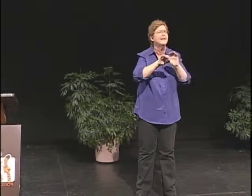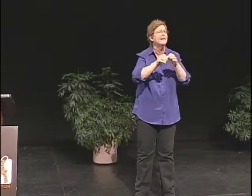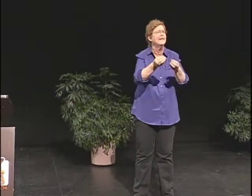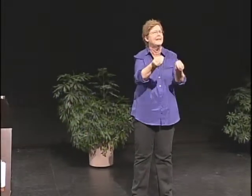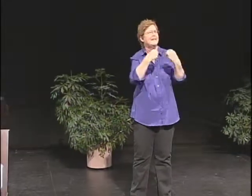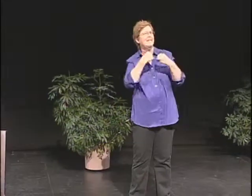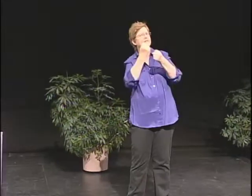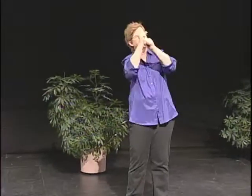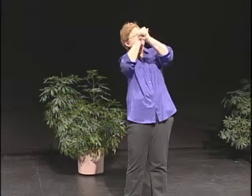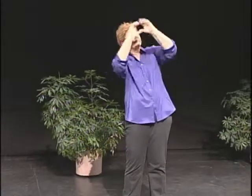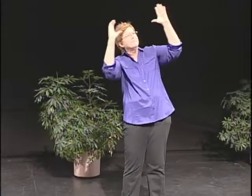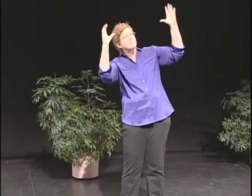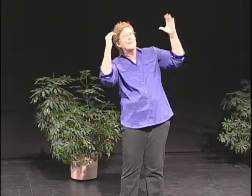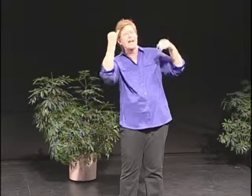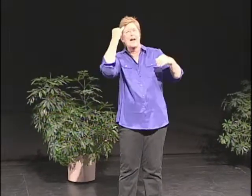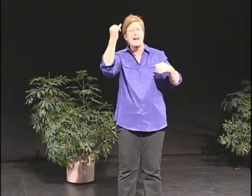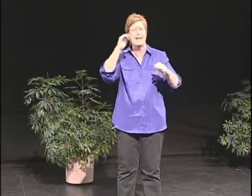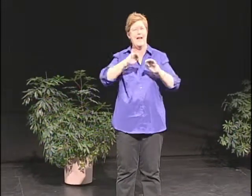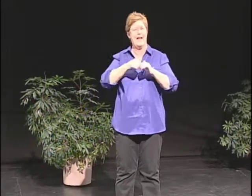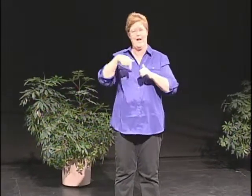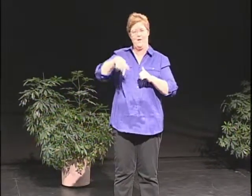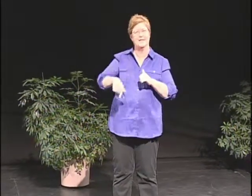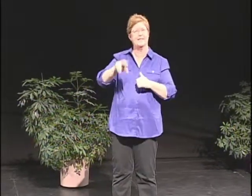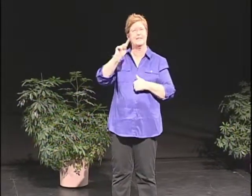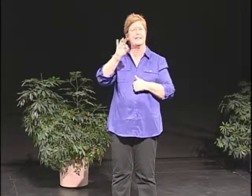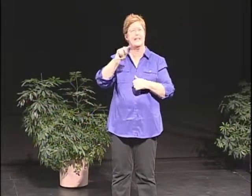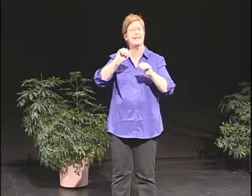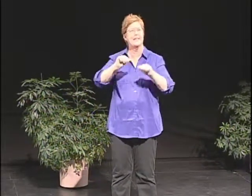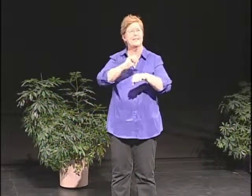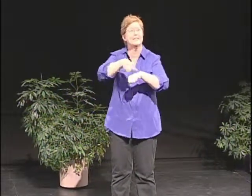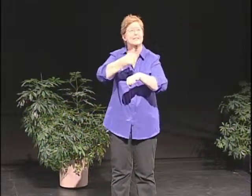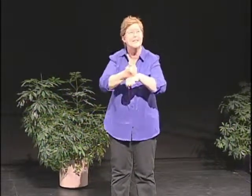how archives are featured in different areas.